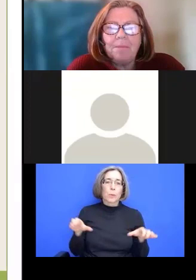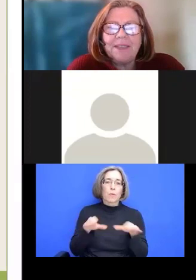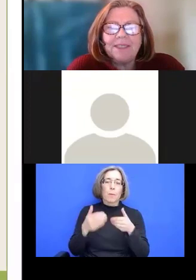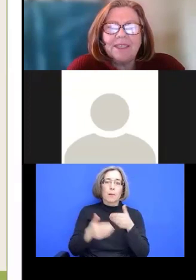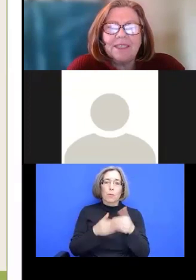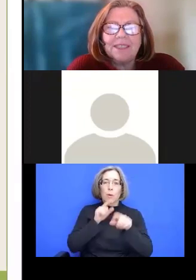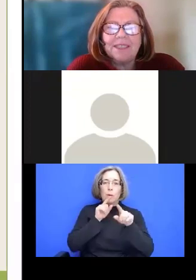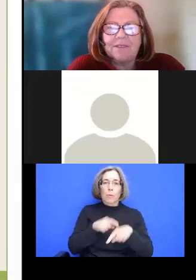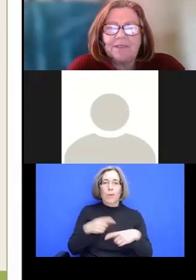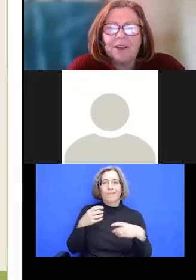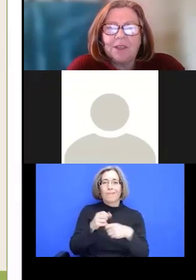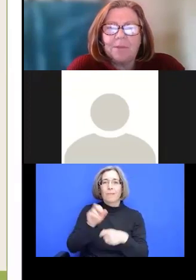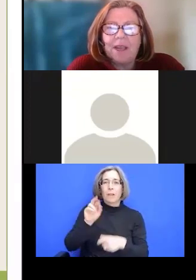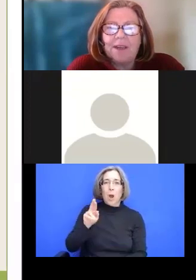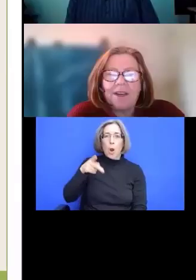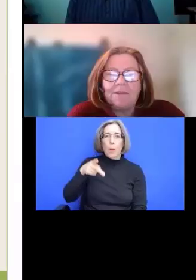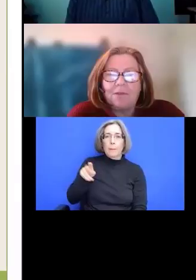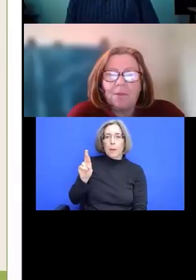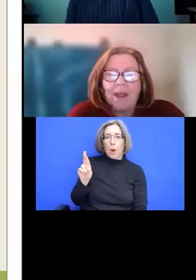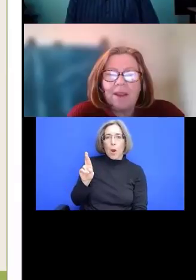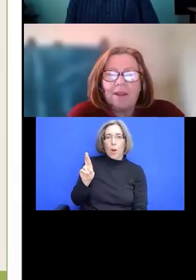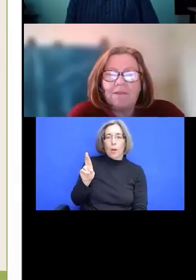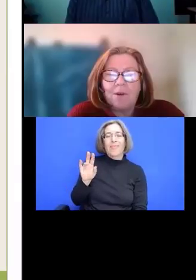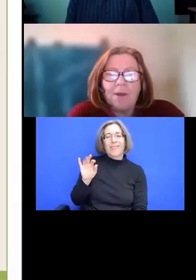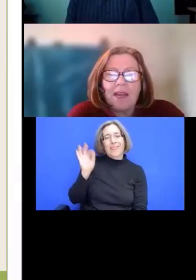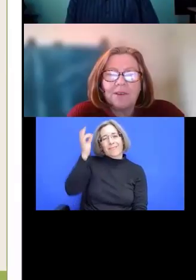Basically, this is a federally mandated format